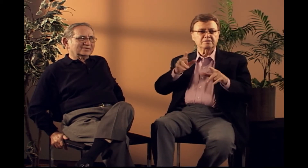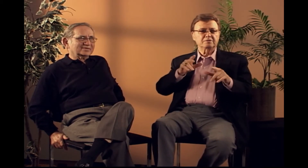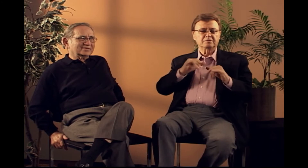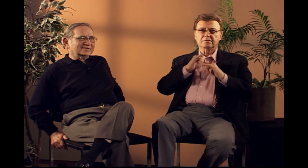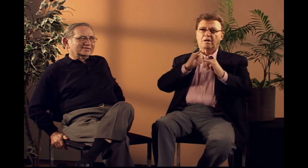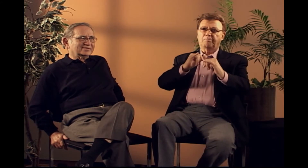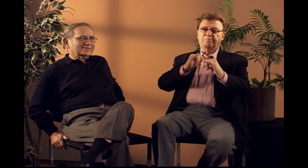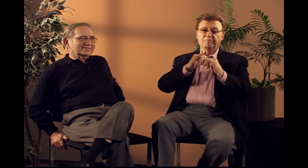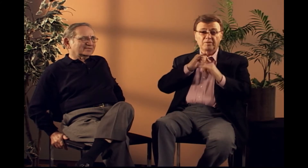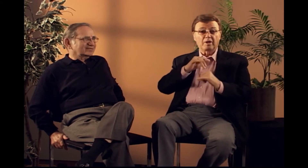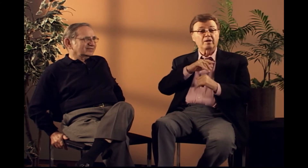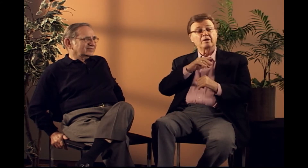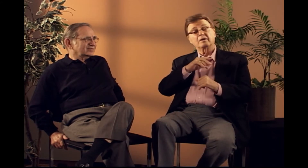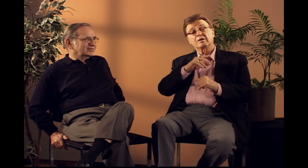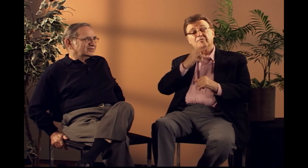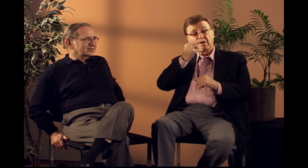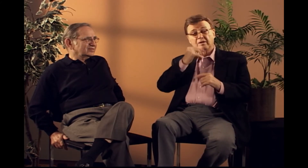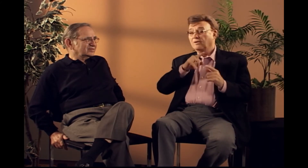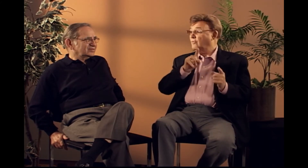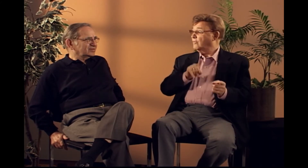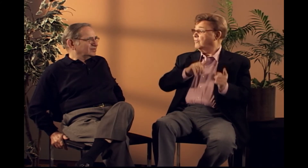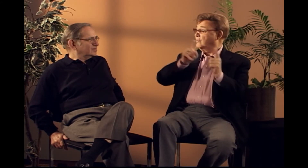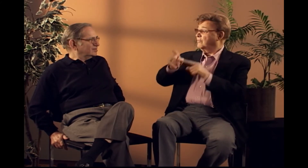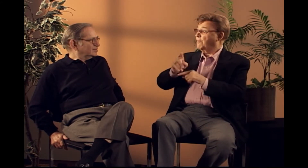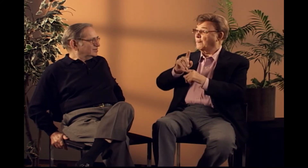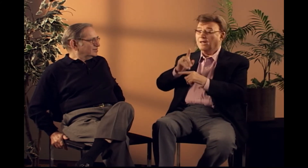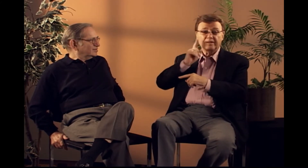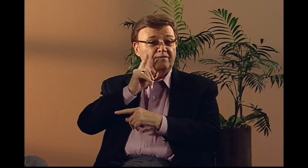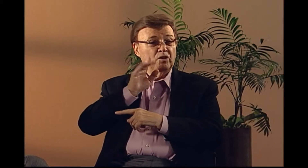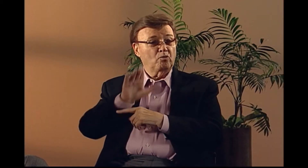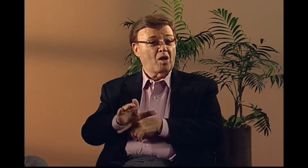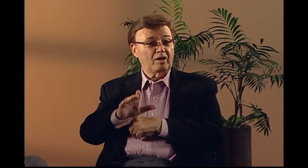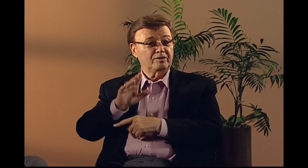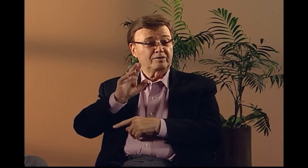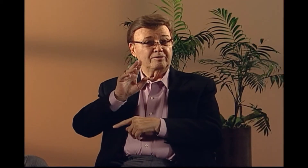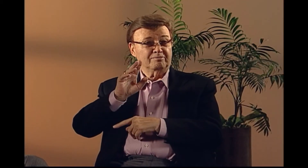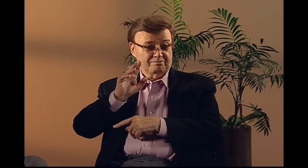That's my experience, yes! It's the same thing that I experience.